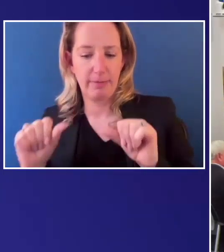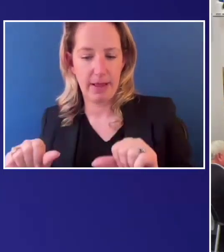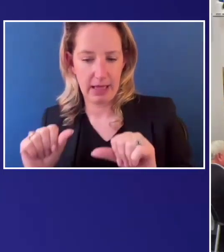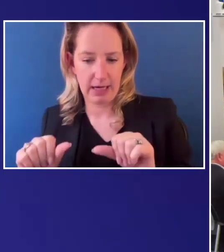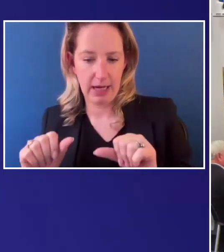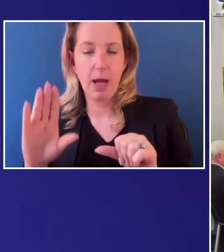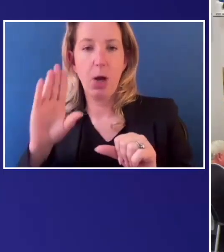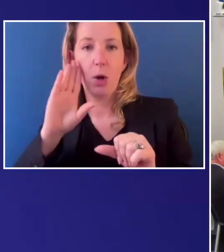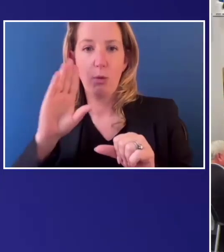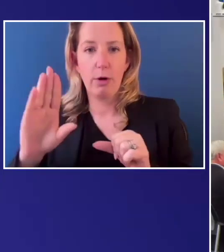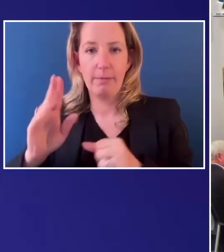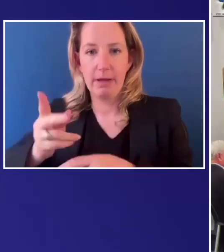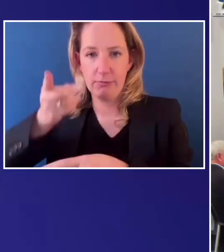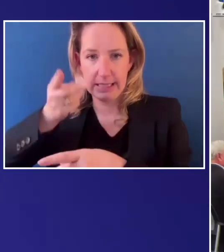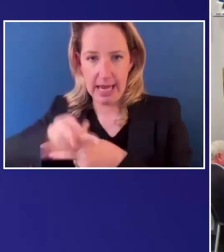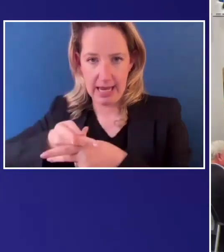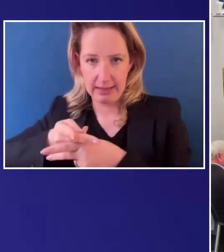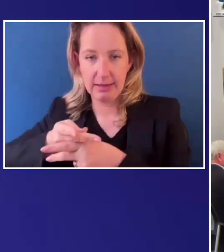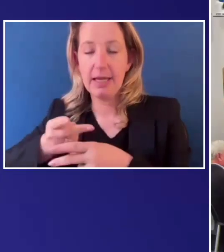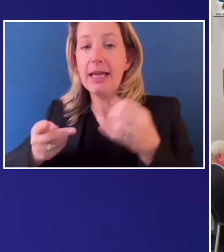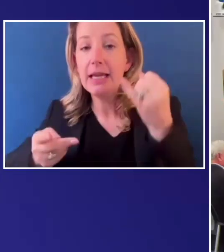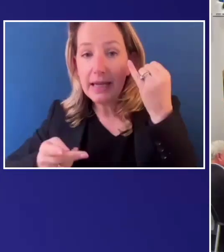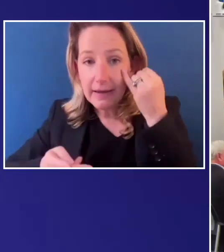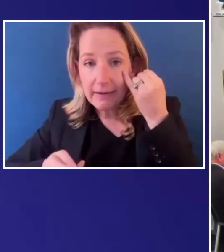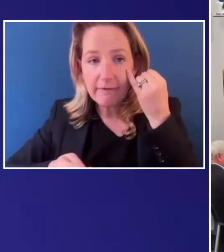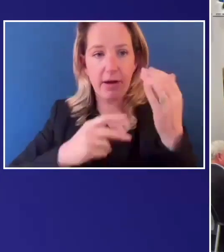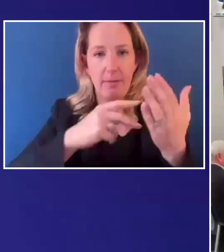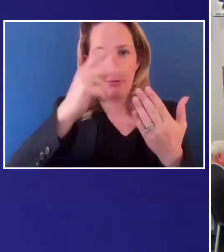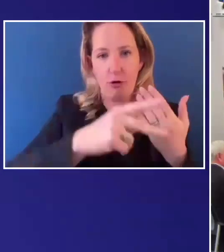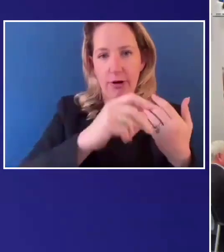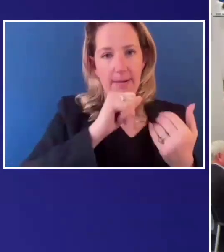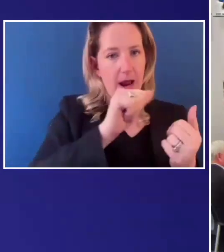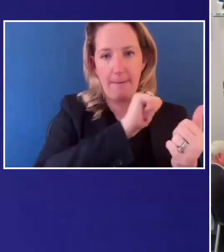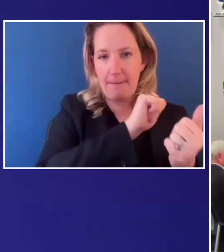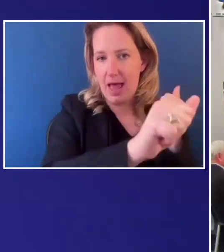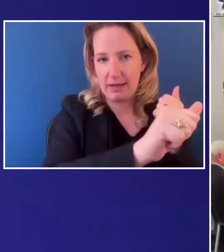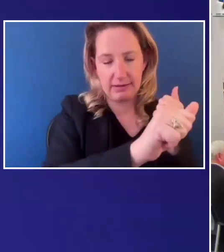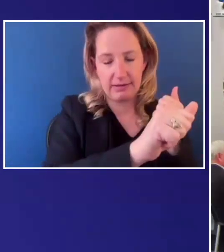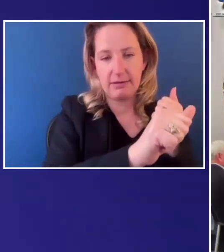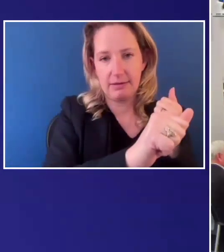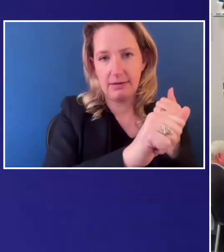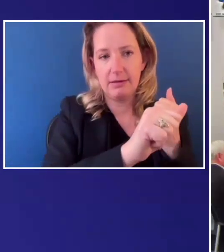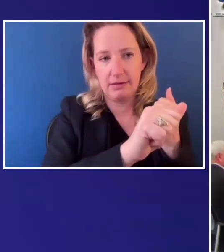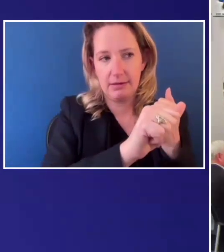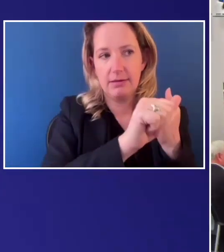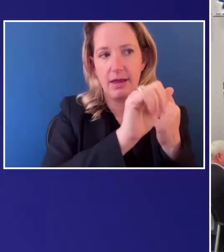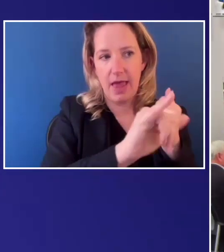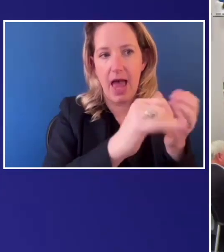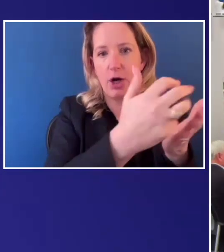threshold. There is a value in this common